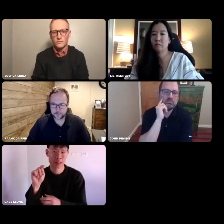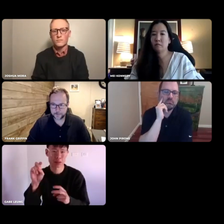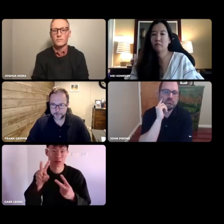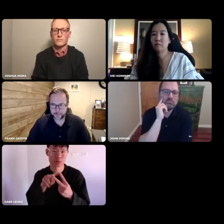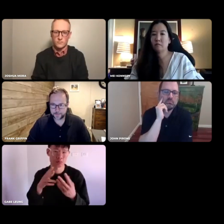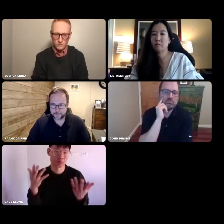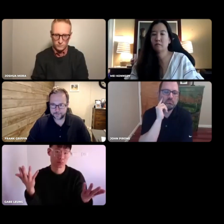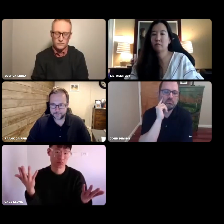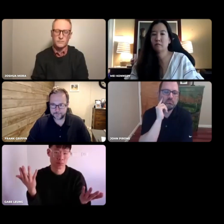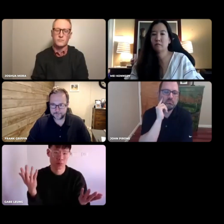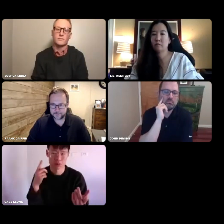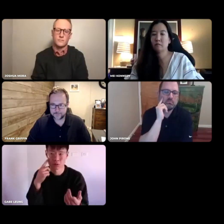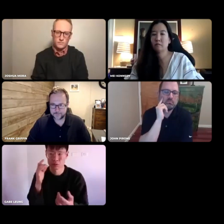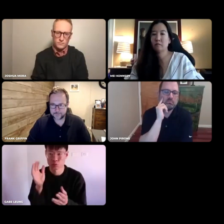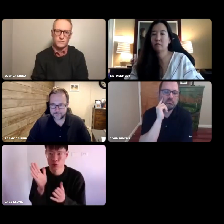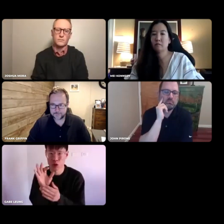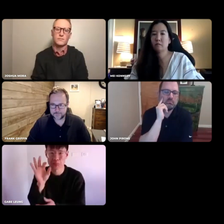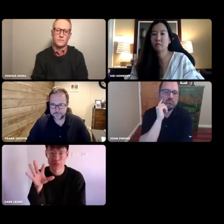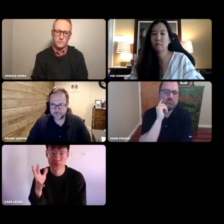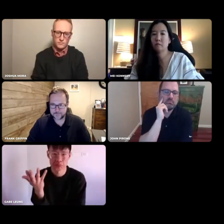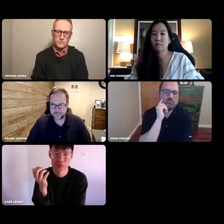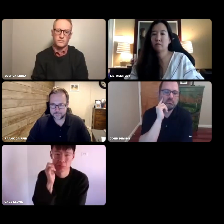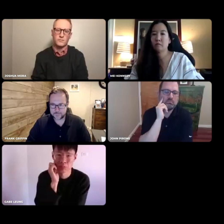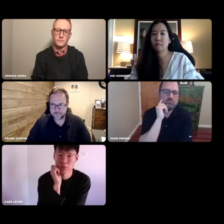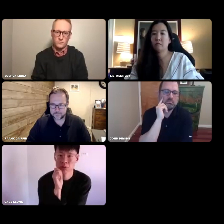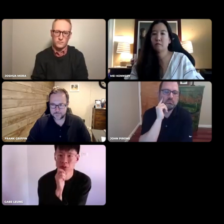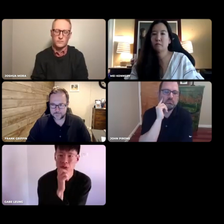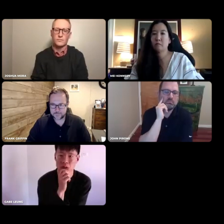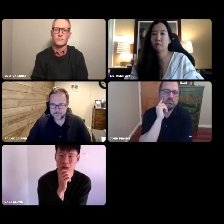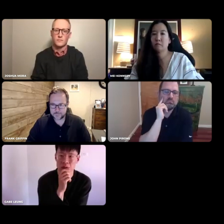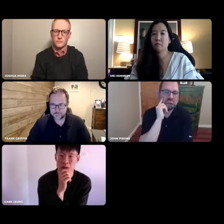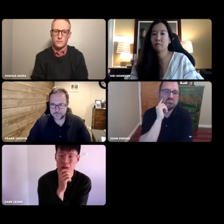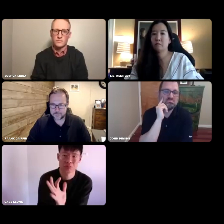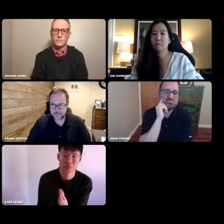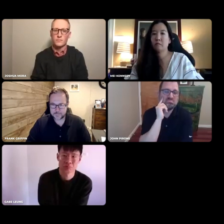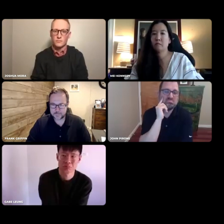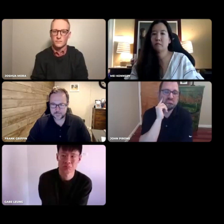They can see that problem you're solving on the whiteboard. There's Go Meet, and a couple other programs like that.